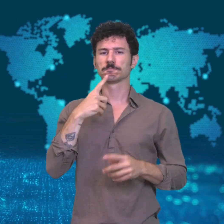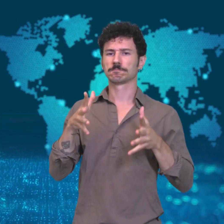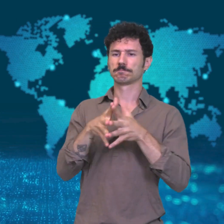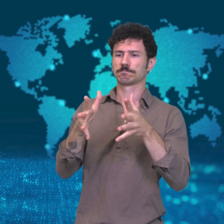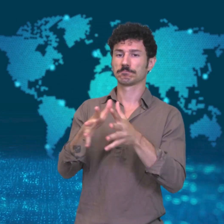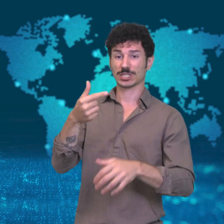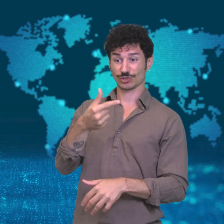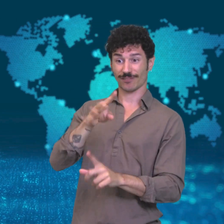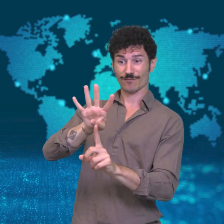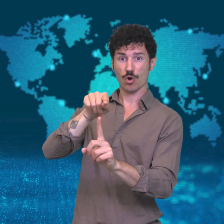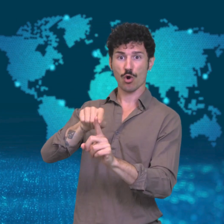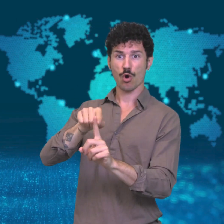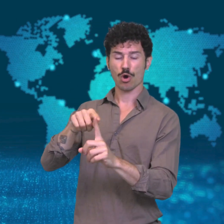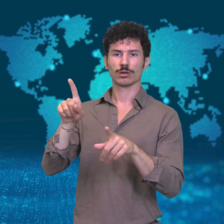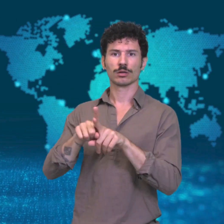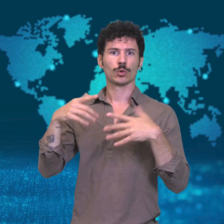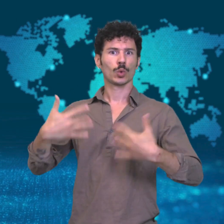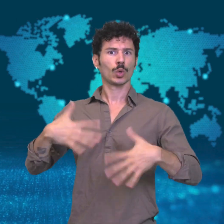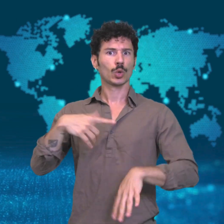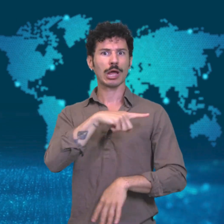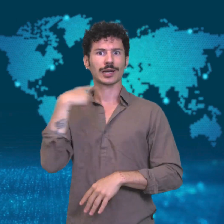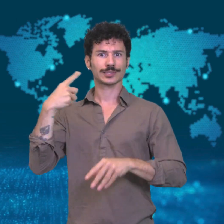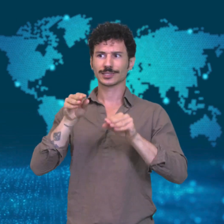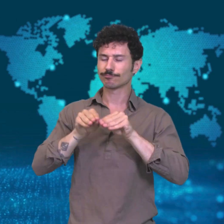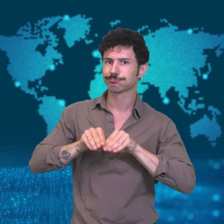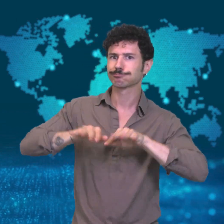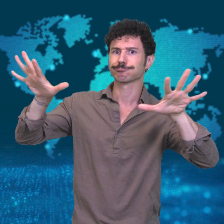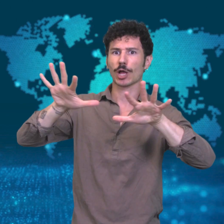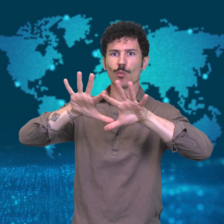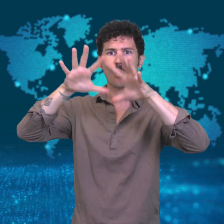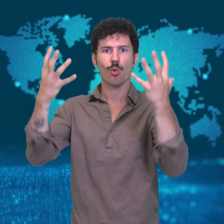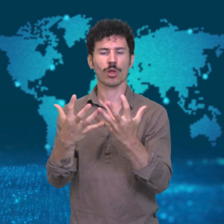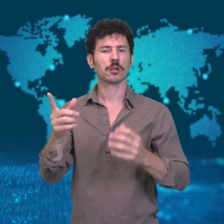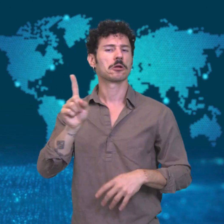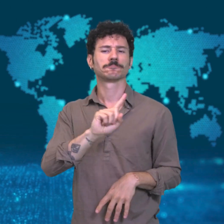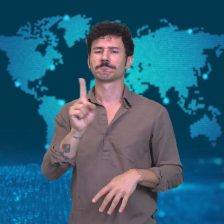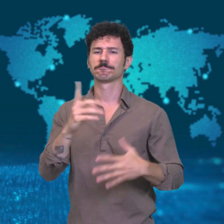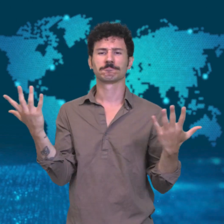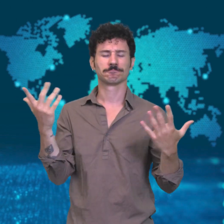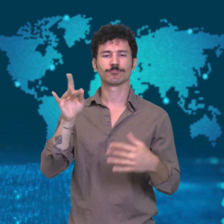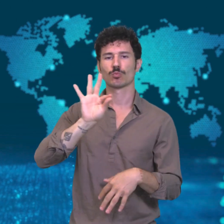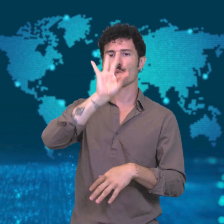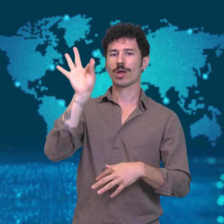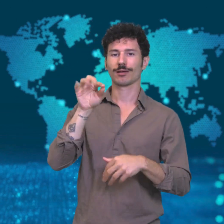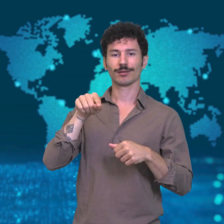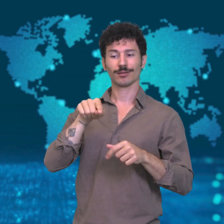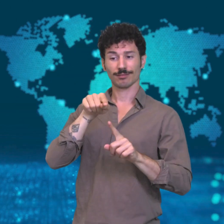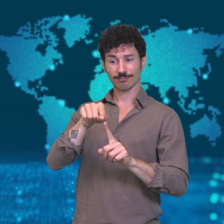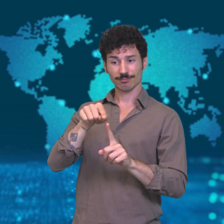International scientists say that G4 is not a global health